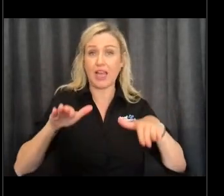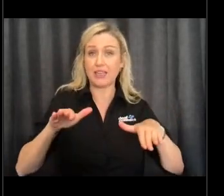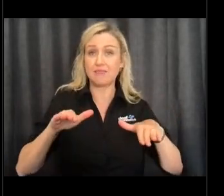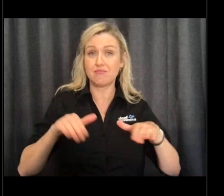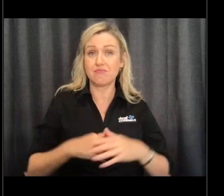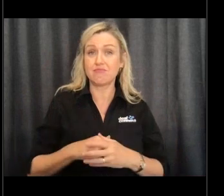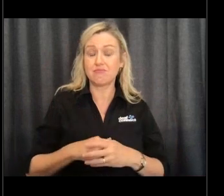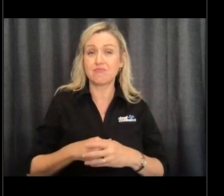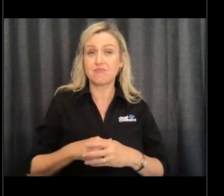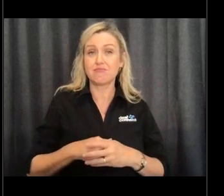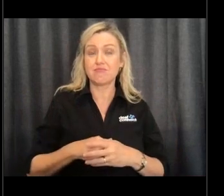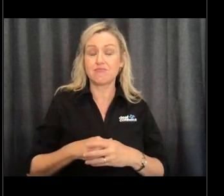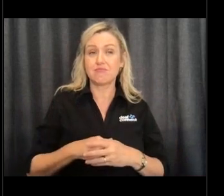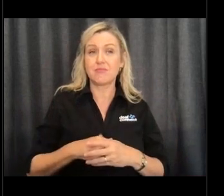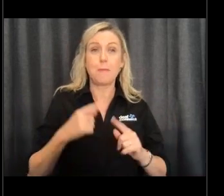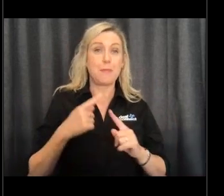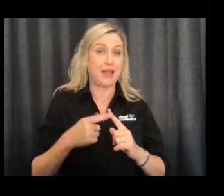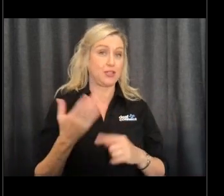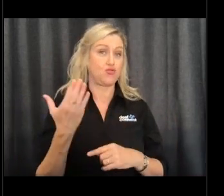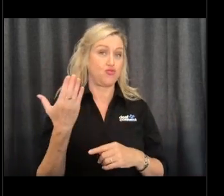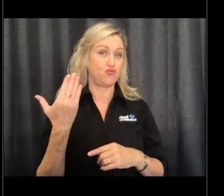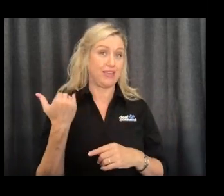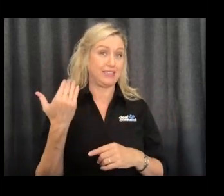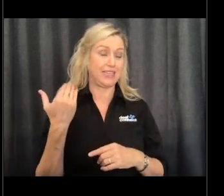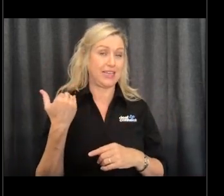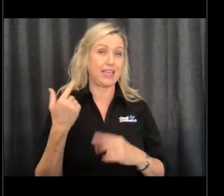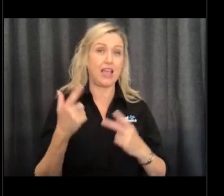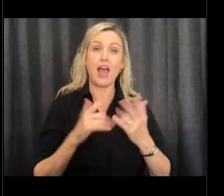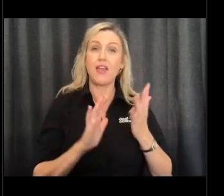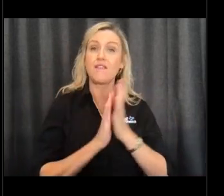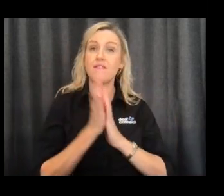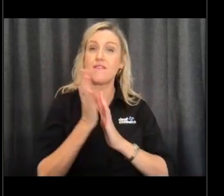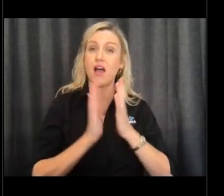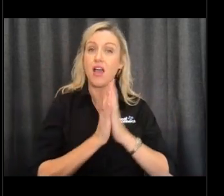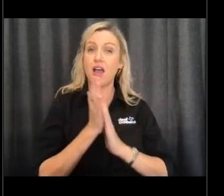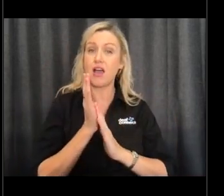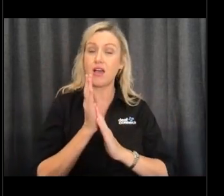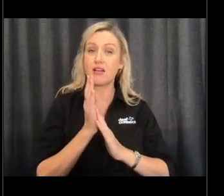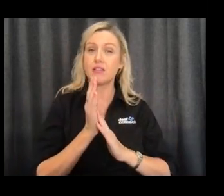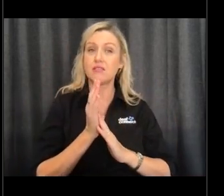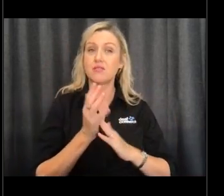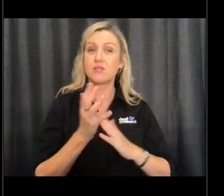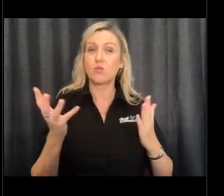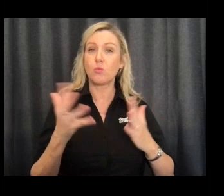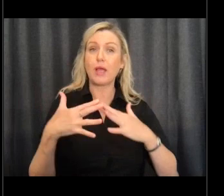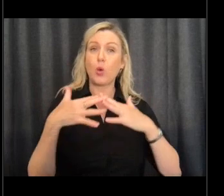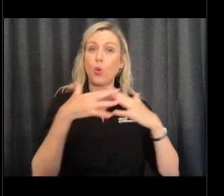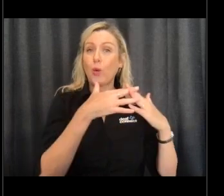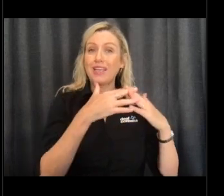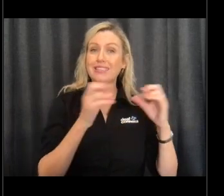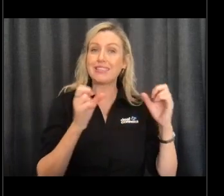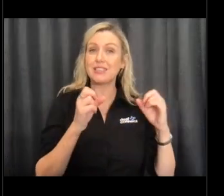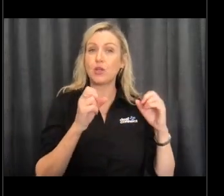we've also more recently had some bushfires in parts of the western parts of QLD and the